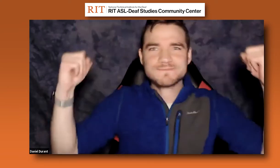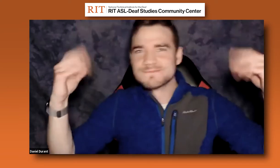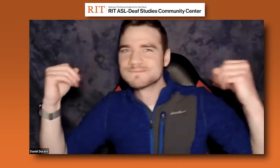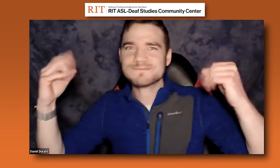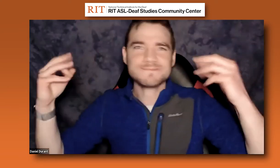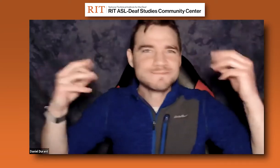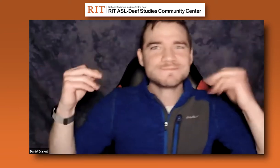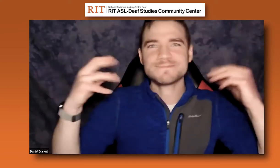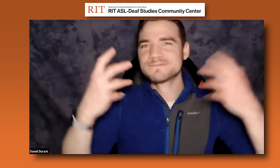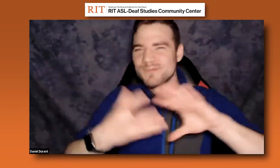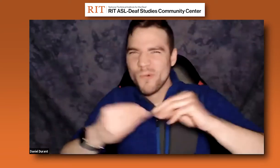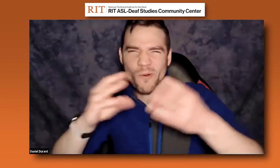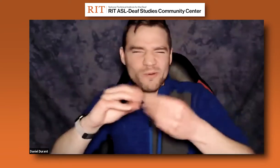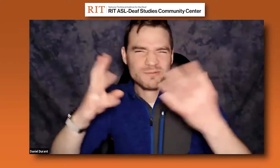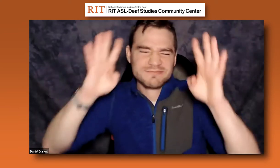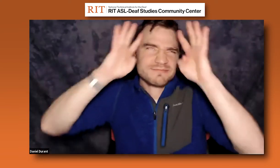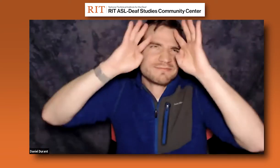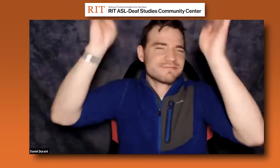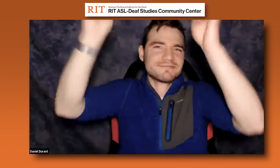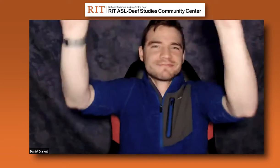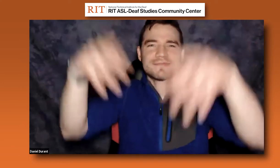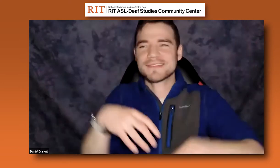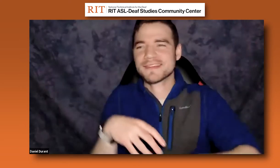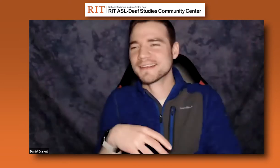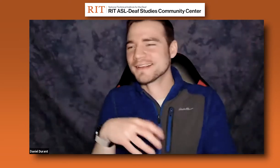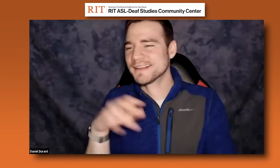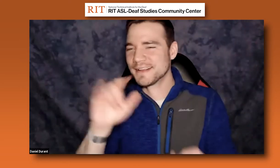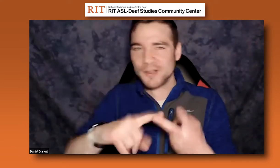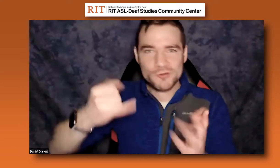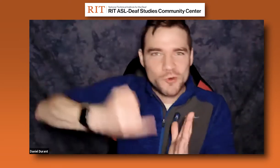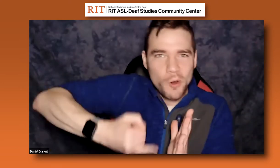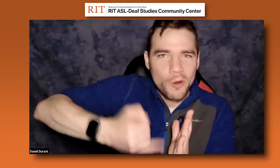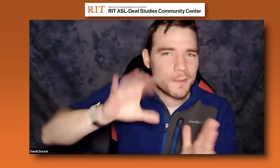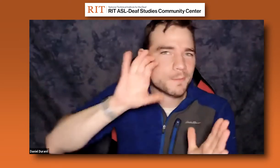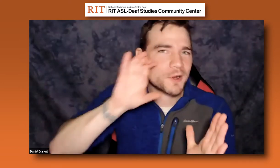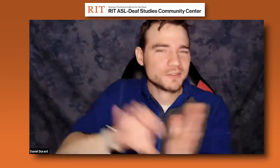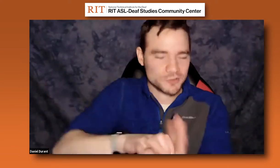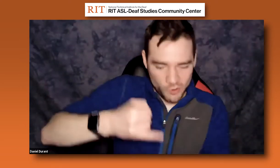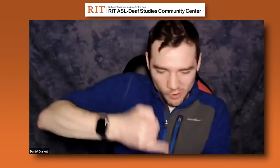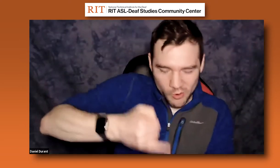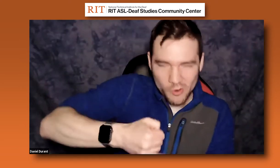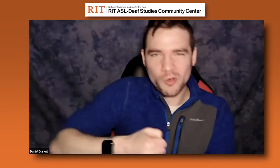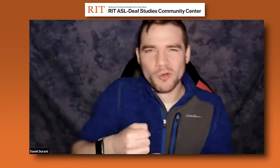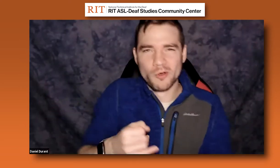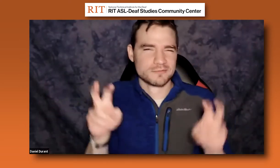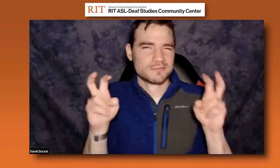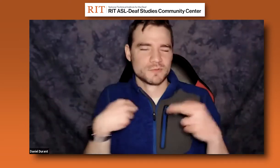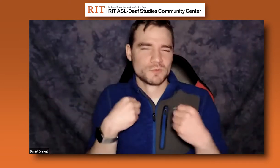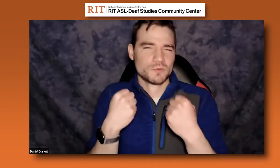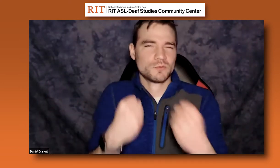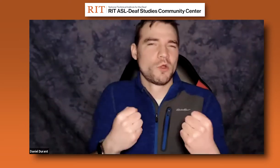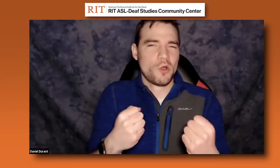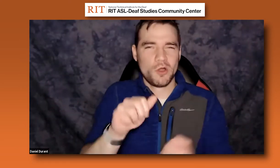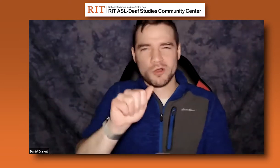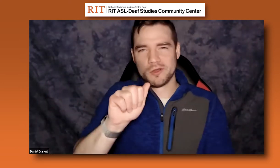making up stories in ASL, I was very creative. I also liked to draw a lot as well,